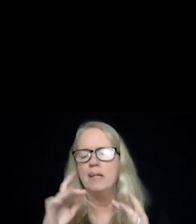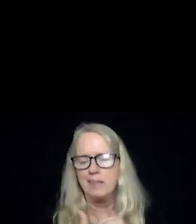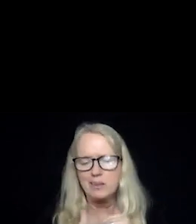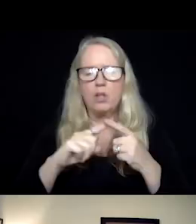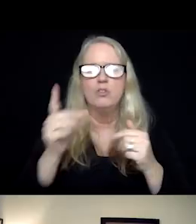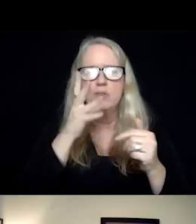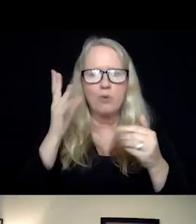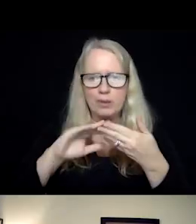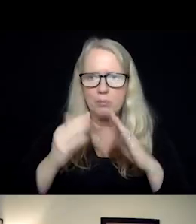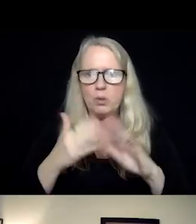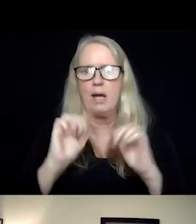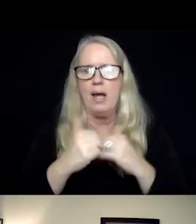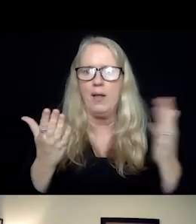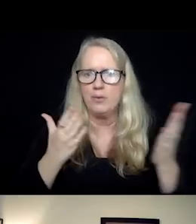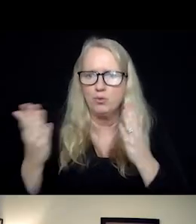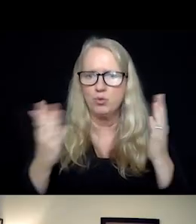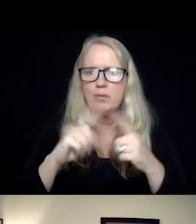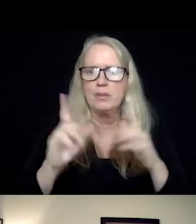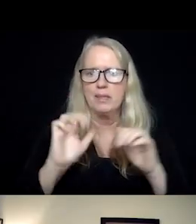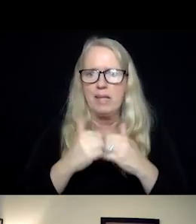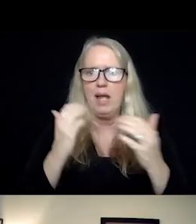ABOUT HOW SERVICES ARE DELIVERED FEELS IMPORTANT.